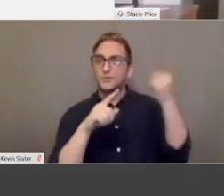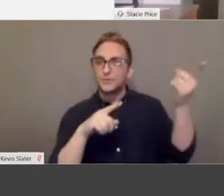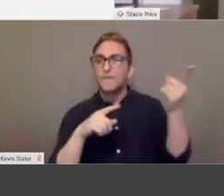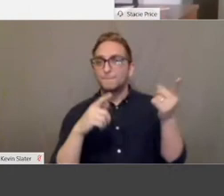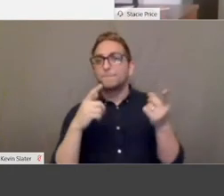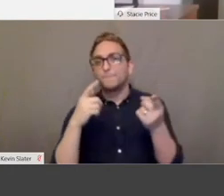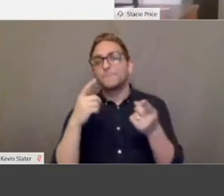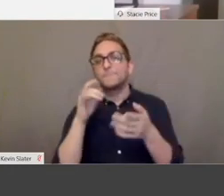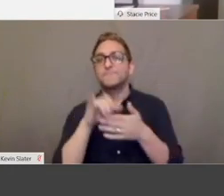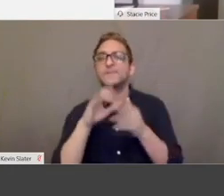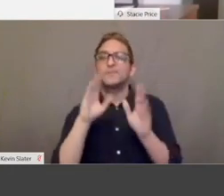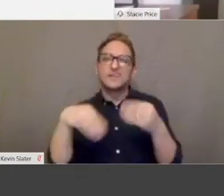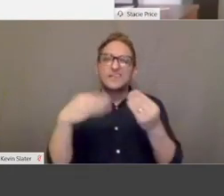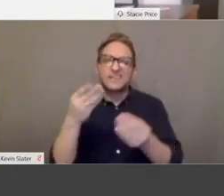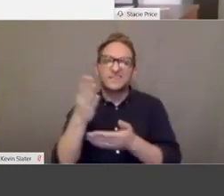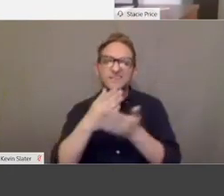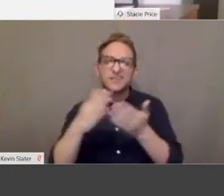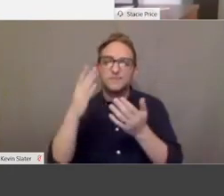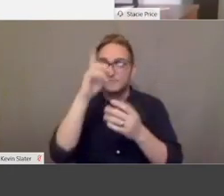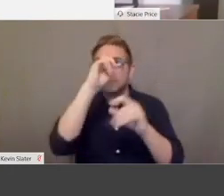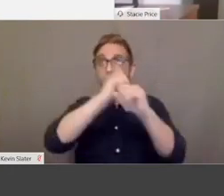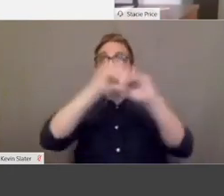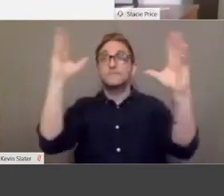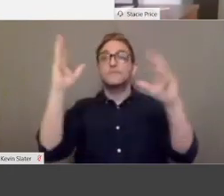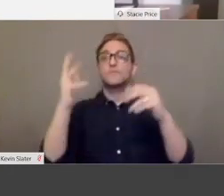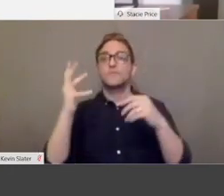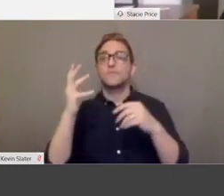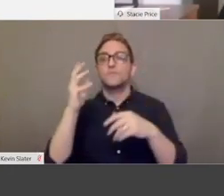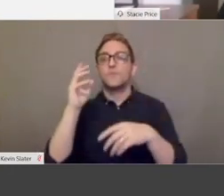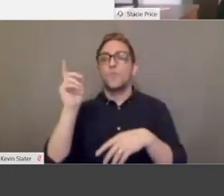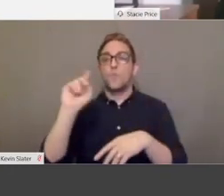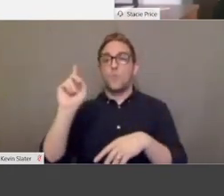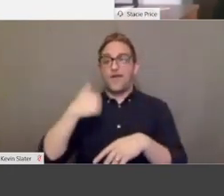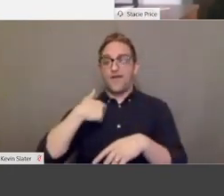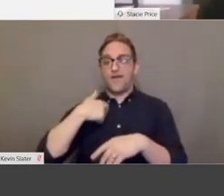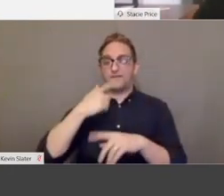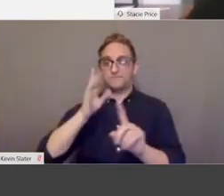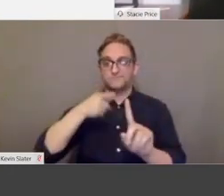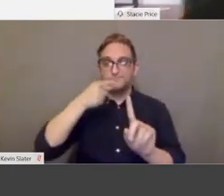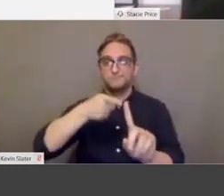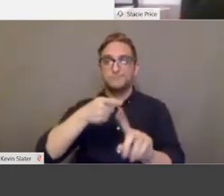to give you some context to the frame of reference I'm coming from today.